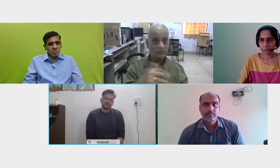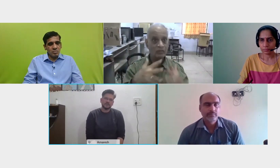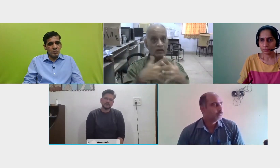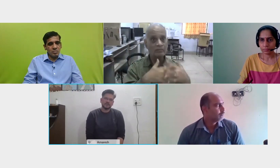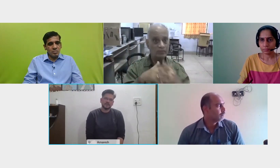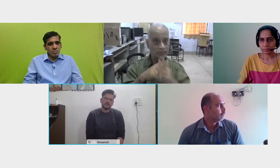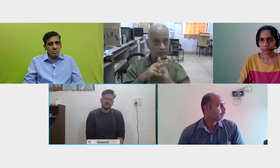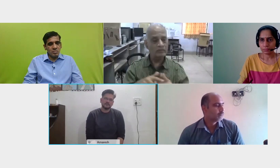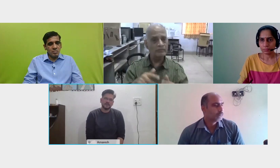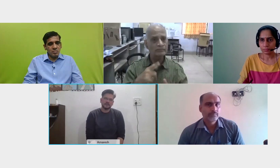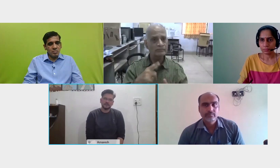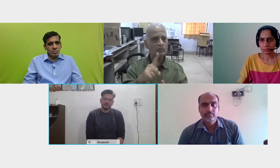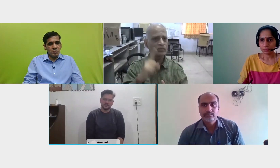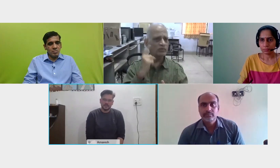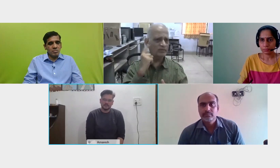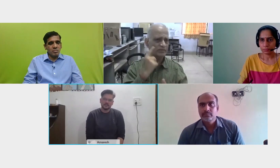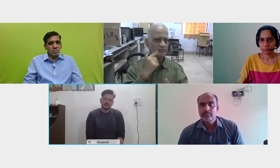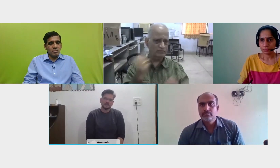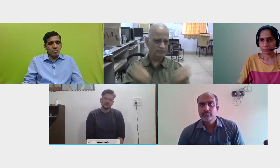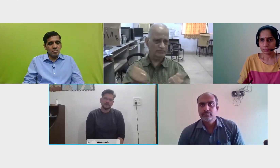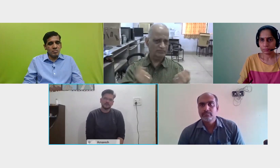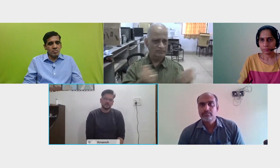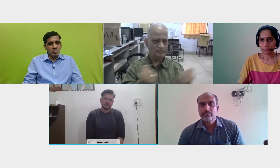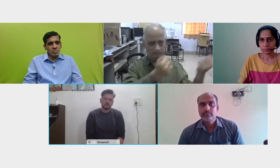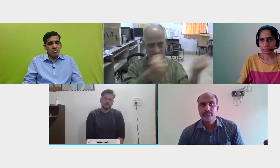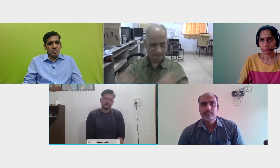used a little very little bit of signs we did more of oralist and we used to speak and